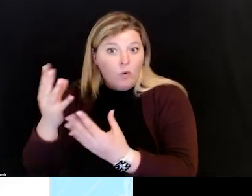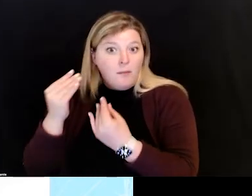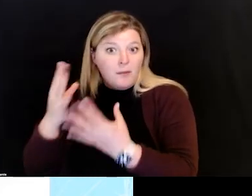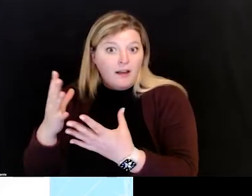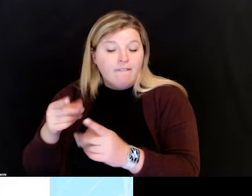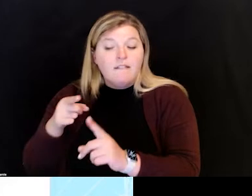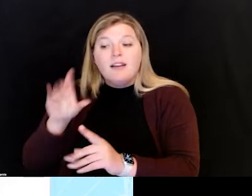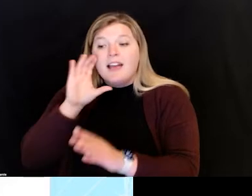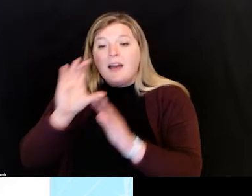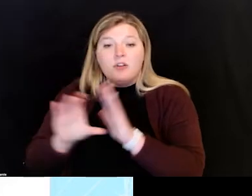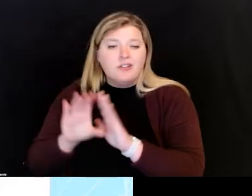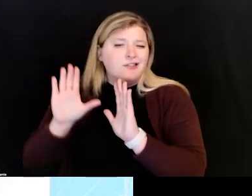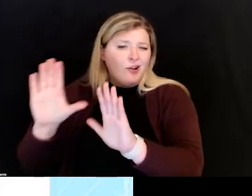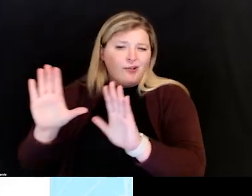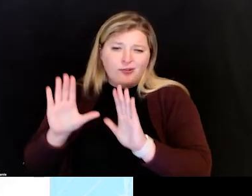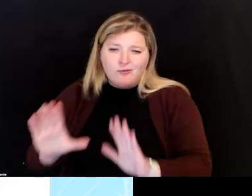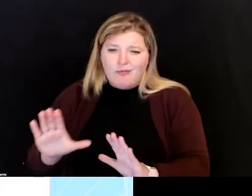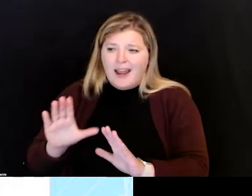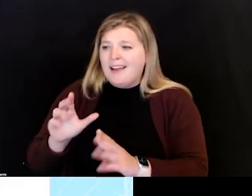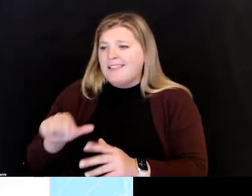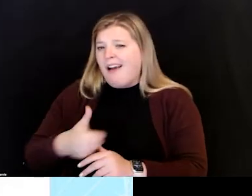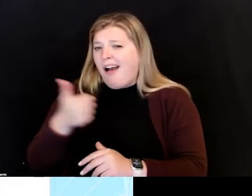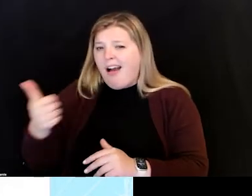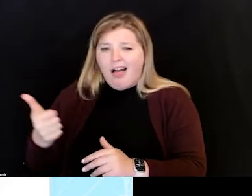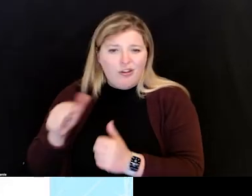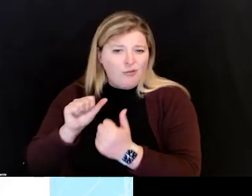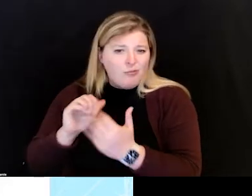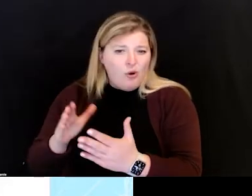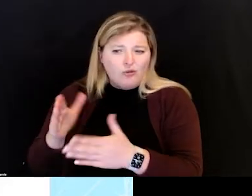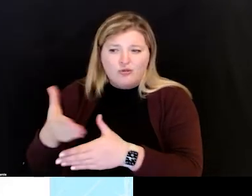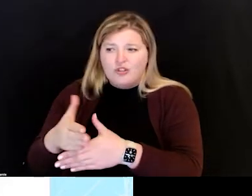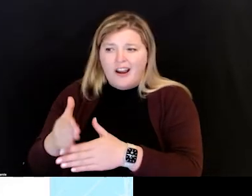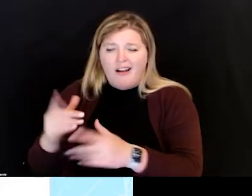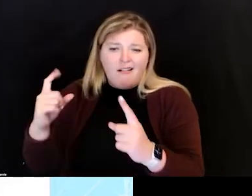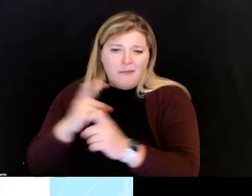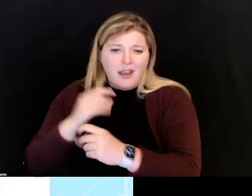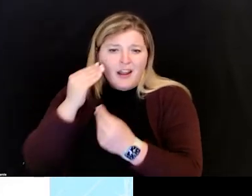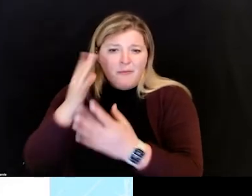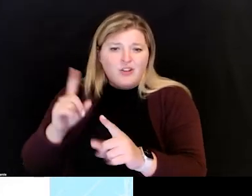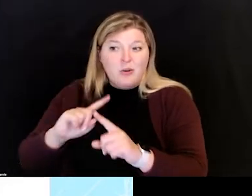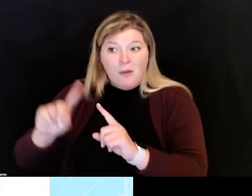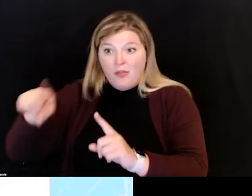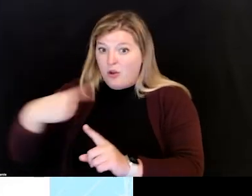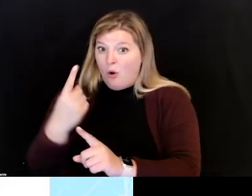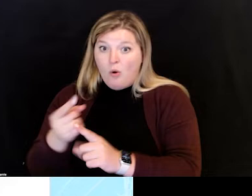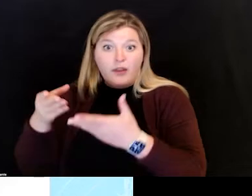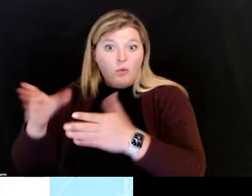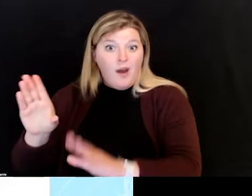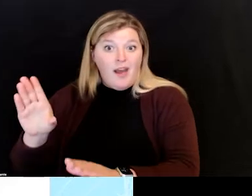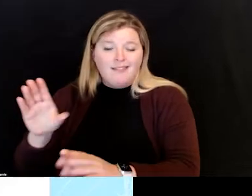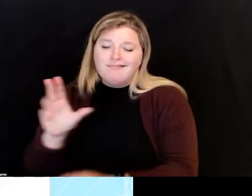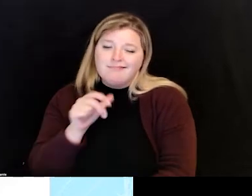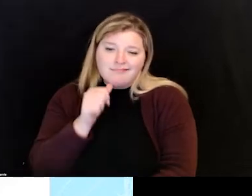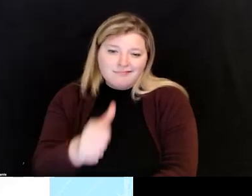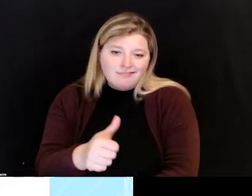It gives us another way to share complex information, but it shouldn't be the only way we share information.